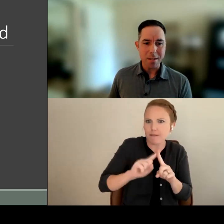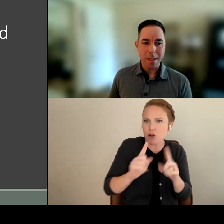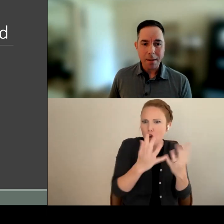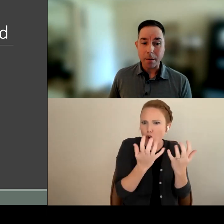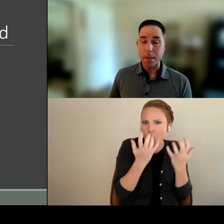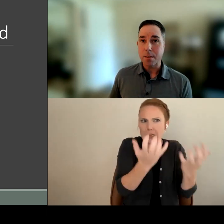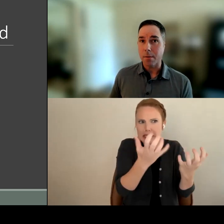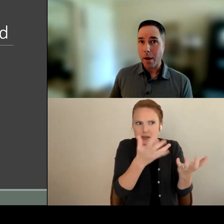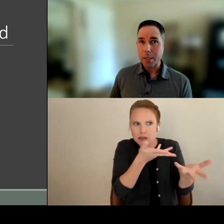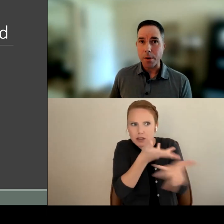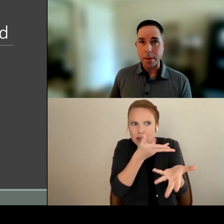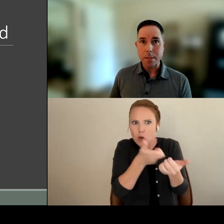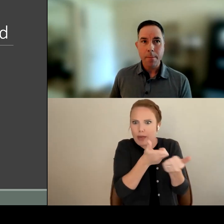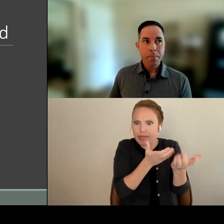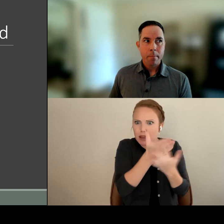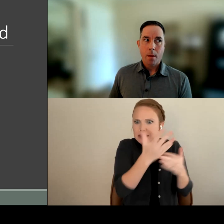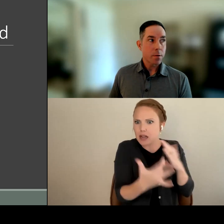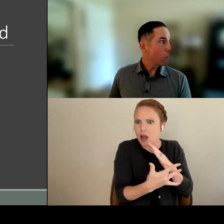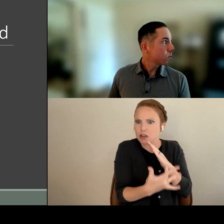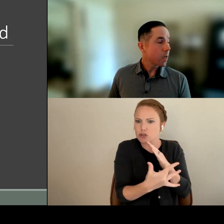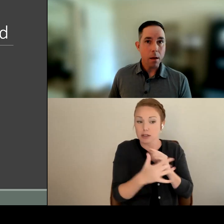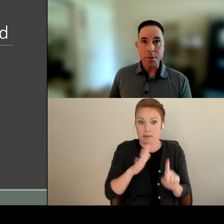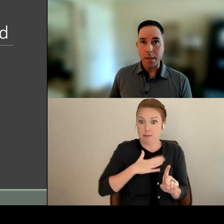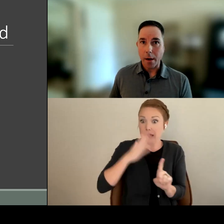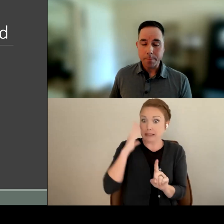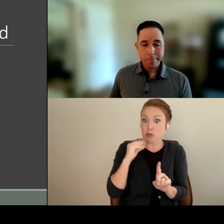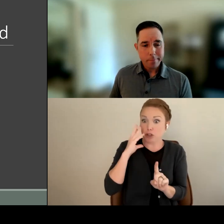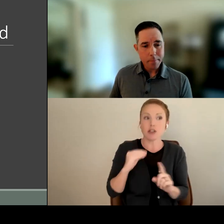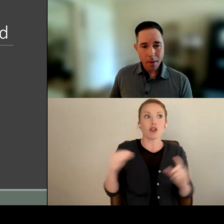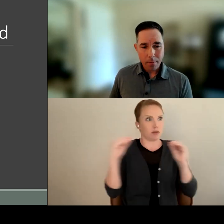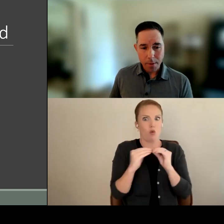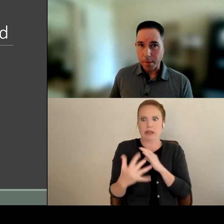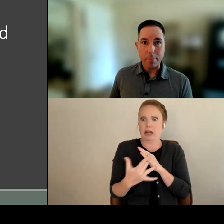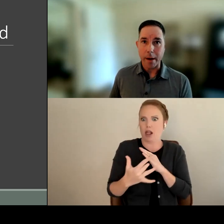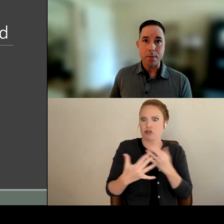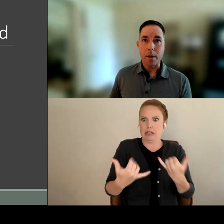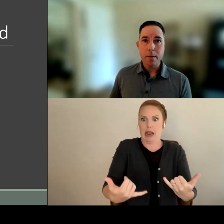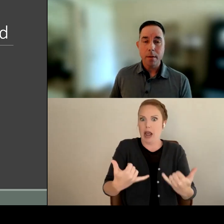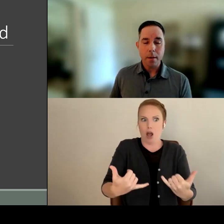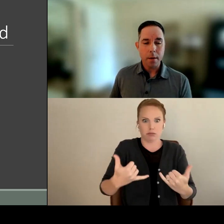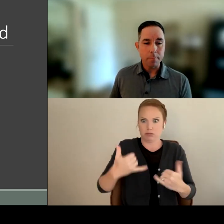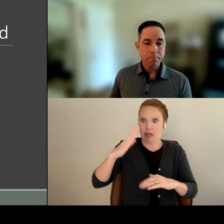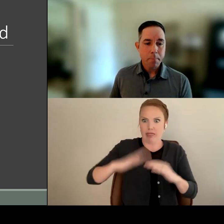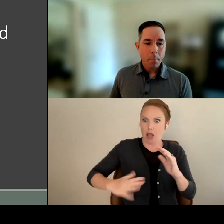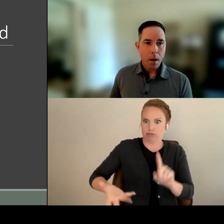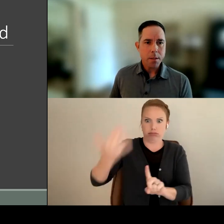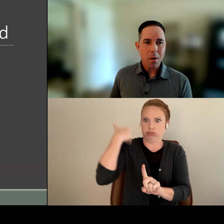Because again, in my experience, there's more technology now than there ever has been.